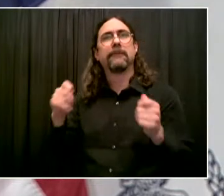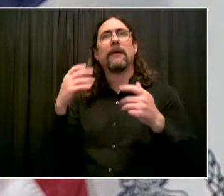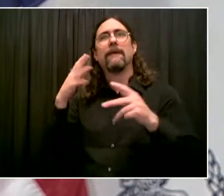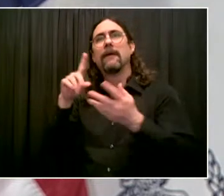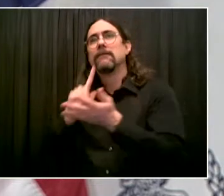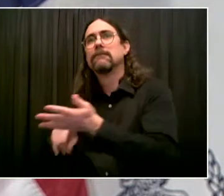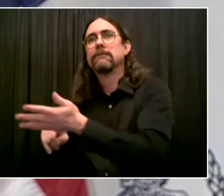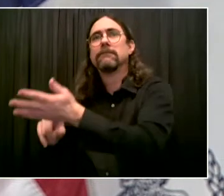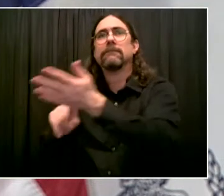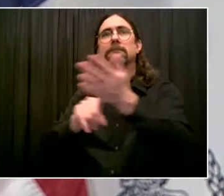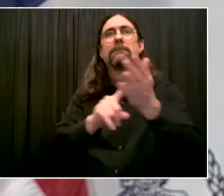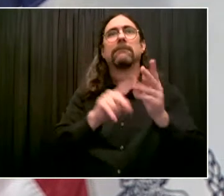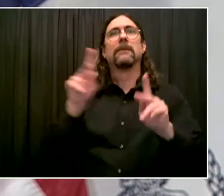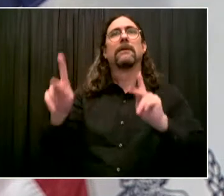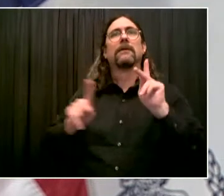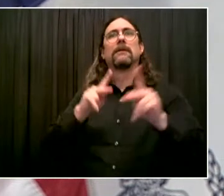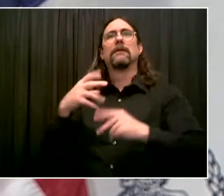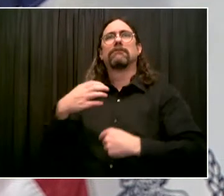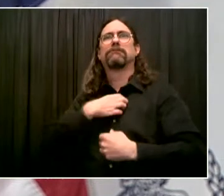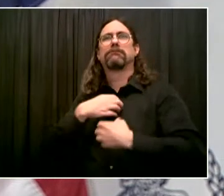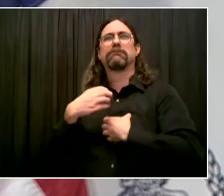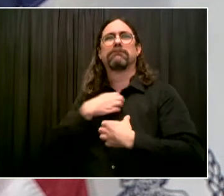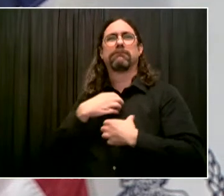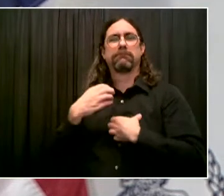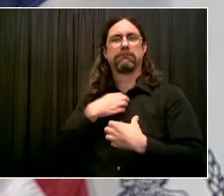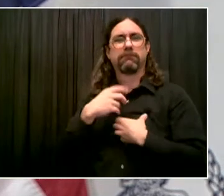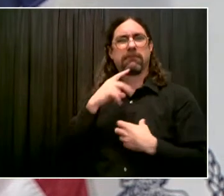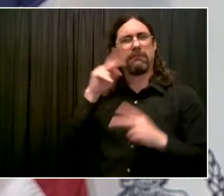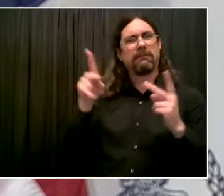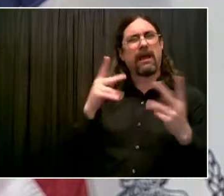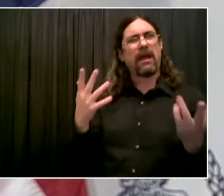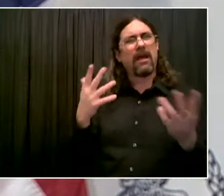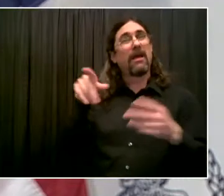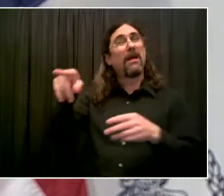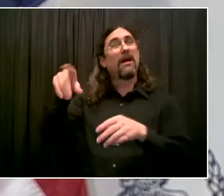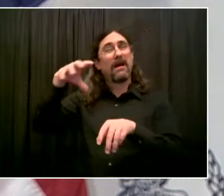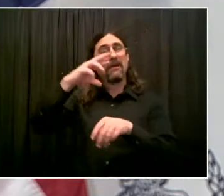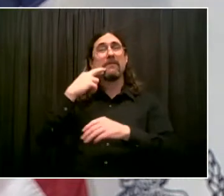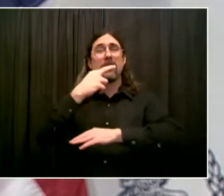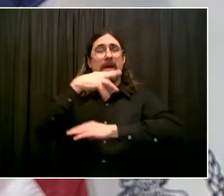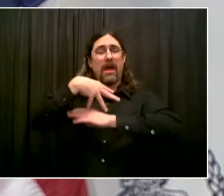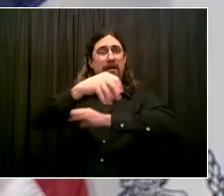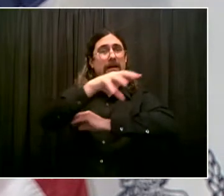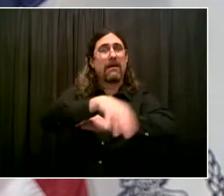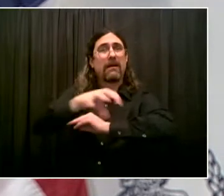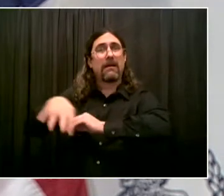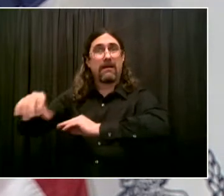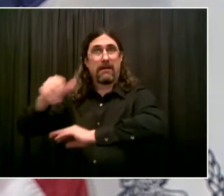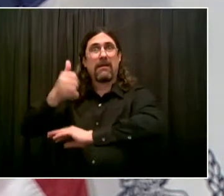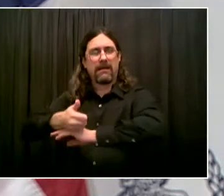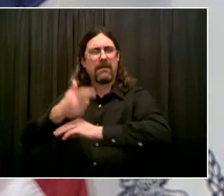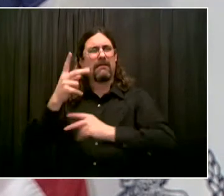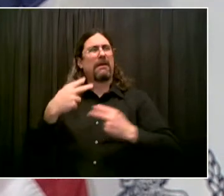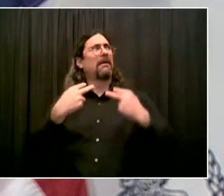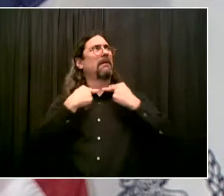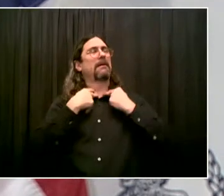WEALTHIER THAN NON-CAR OWNING NEIGHBORS AND THE D.O.T HAS DECLARED 34t4th AVENUE, FOR R EXAMPLE IN